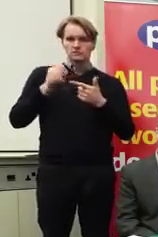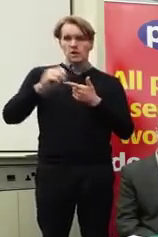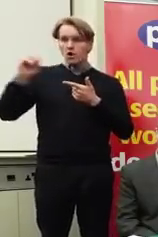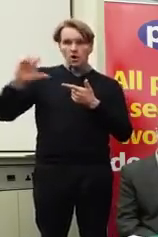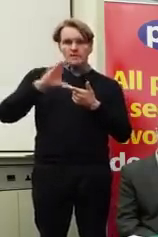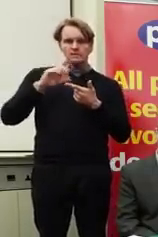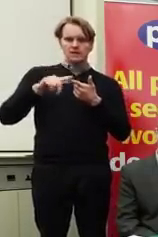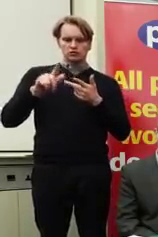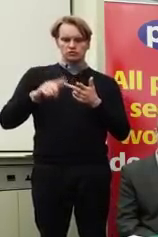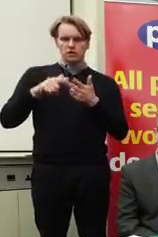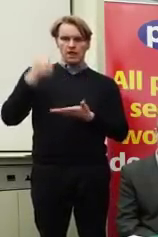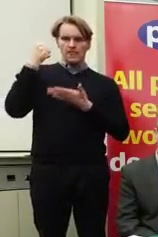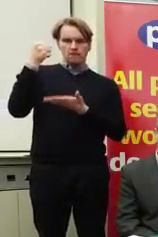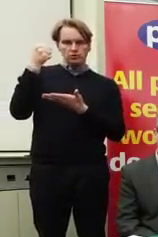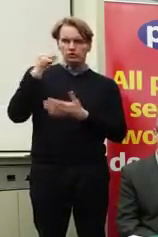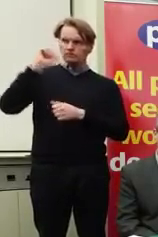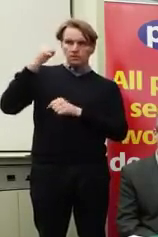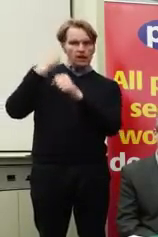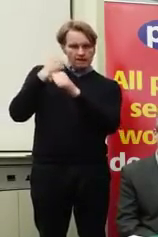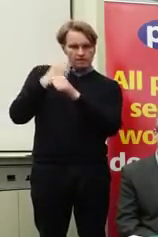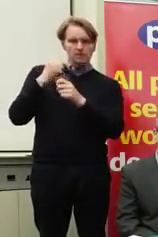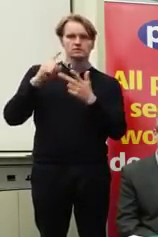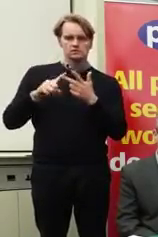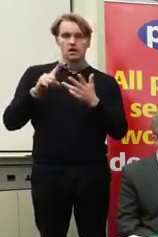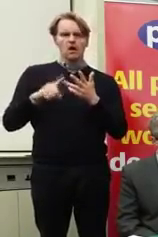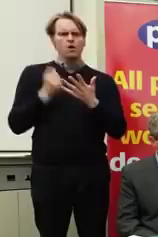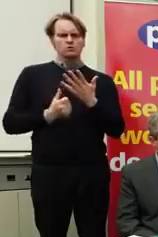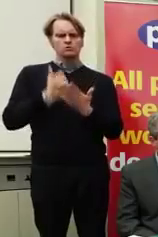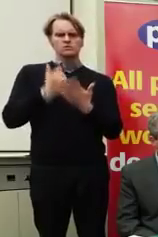update from John on the spring statement that's been happening today. We've got a